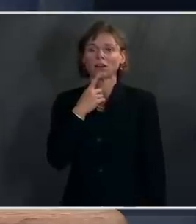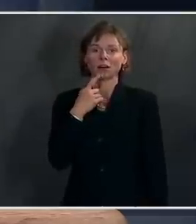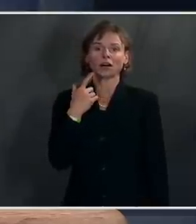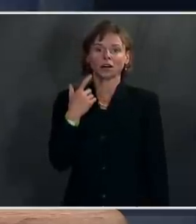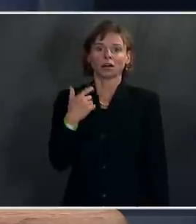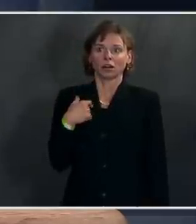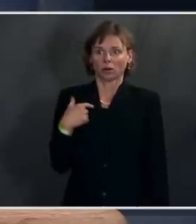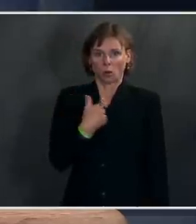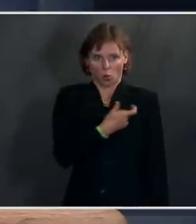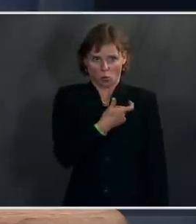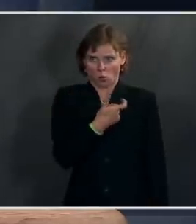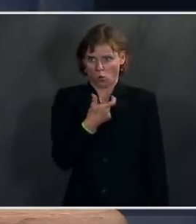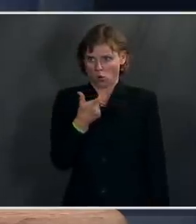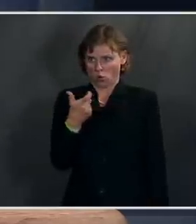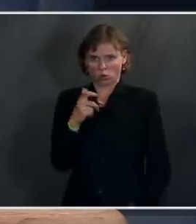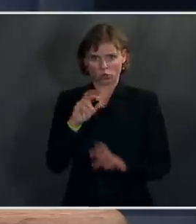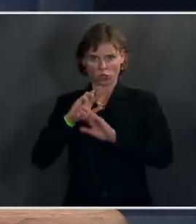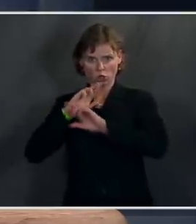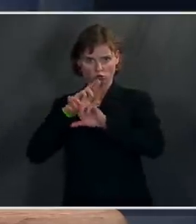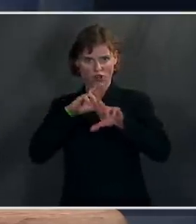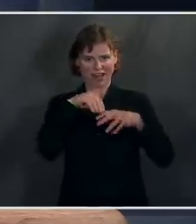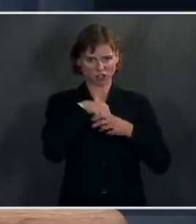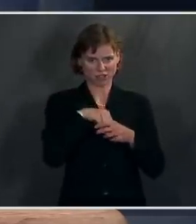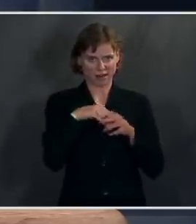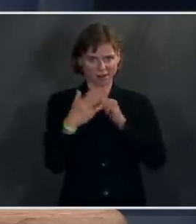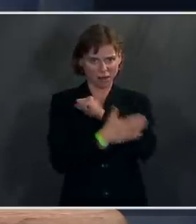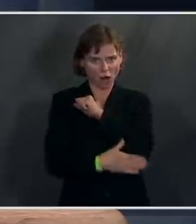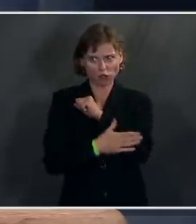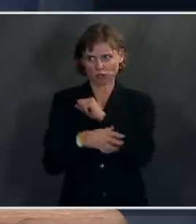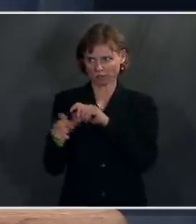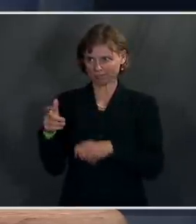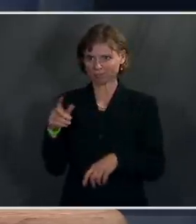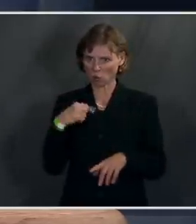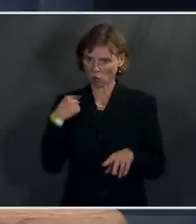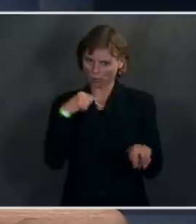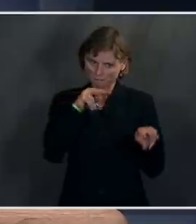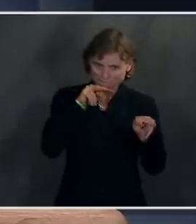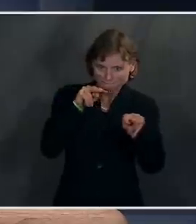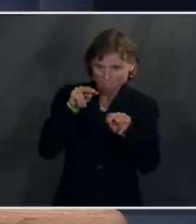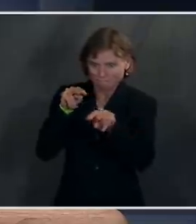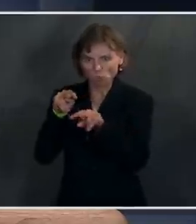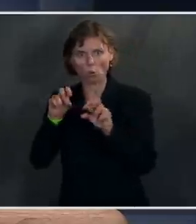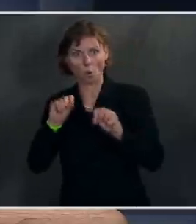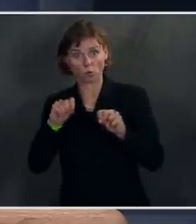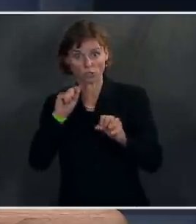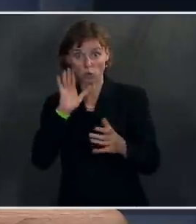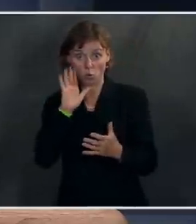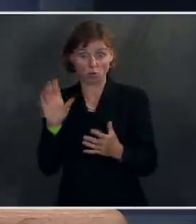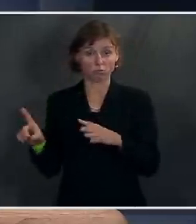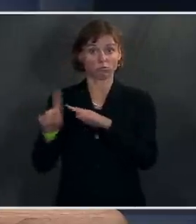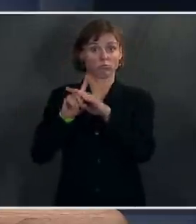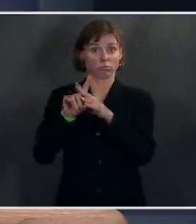watching the potential for violence is something that we will do closely from the White House,